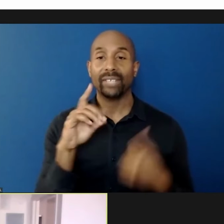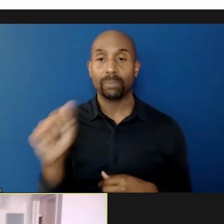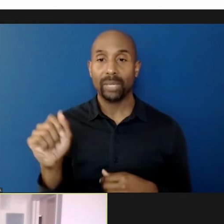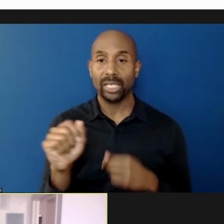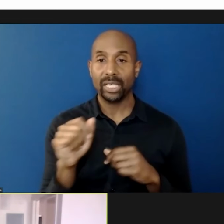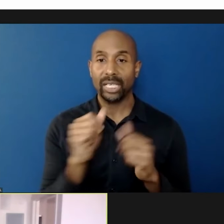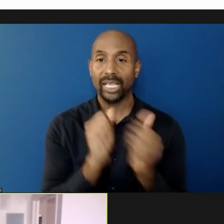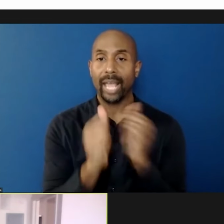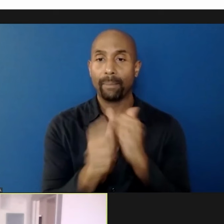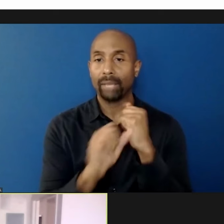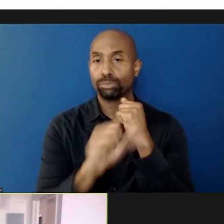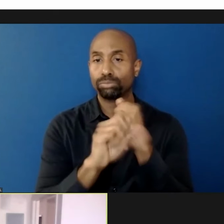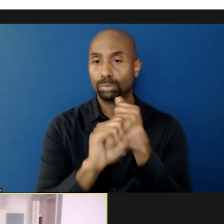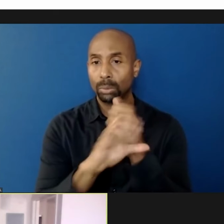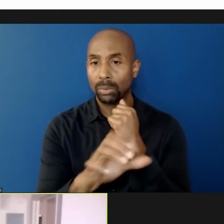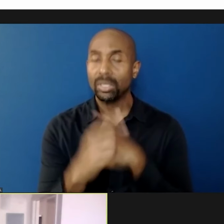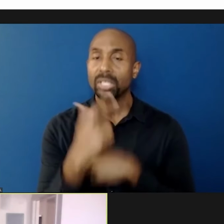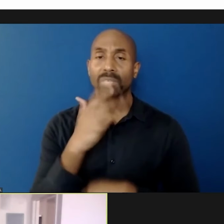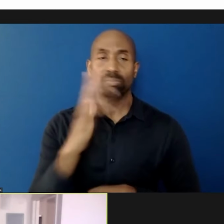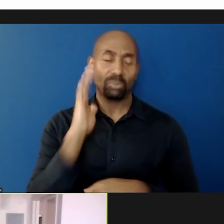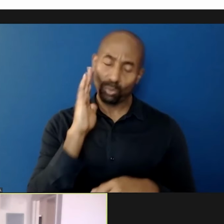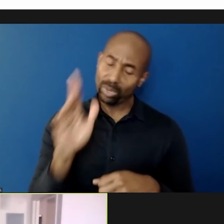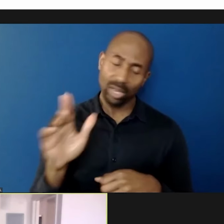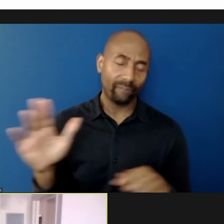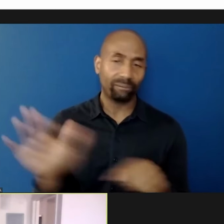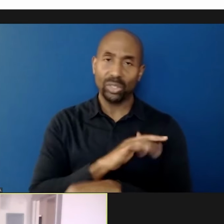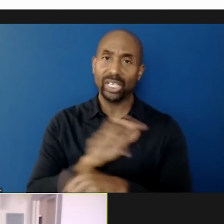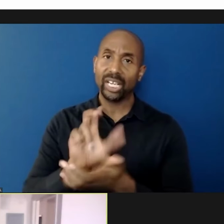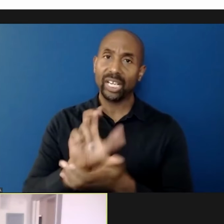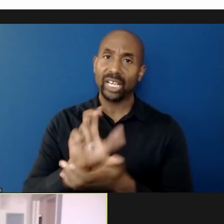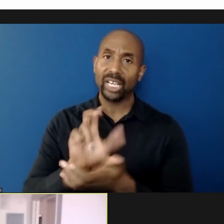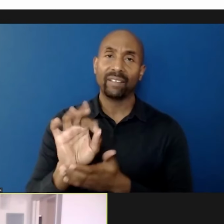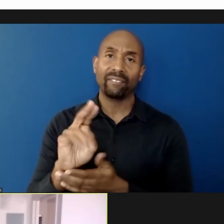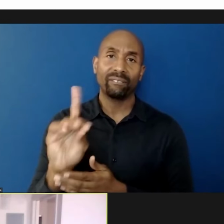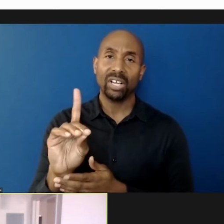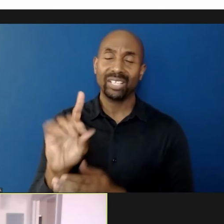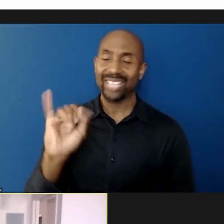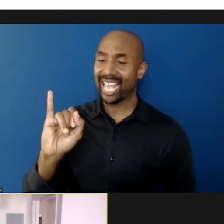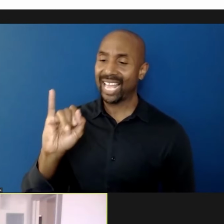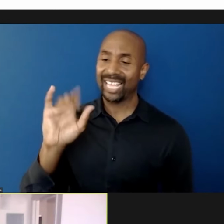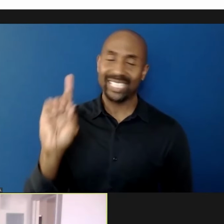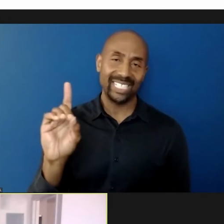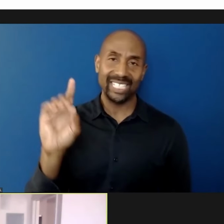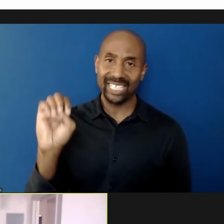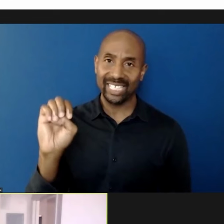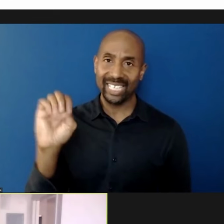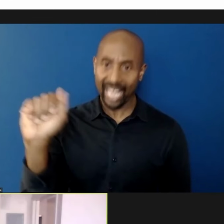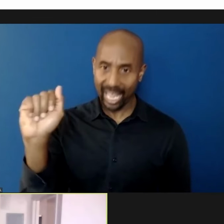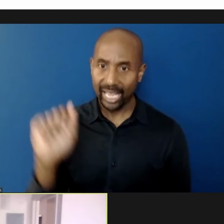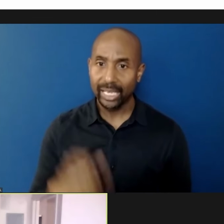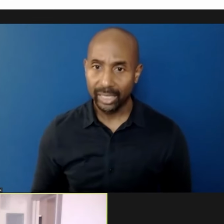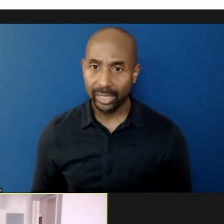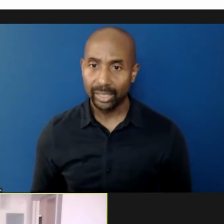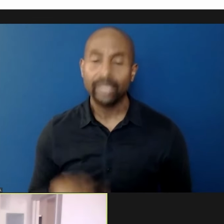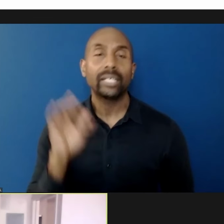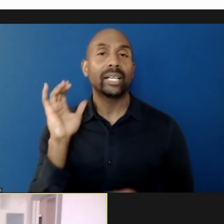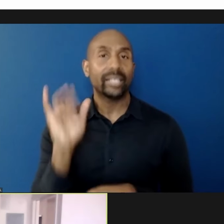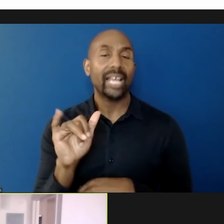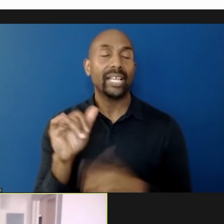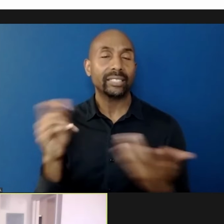when we had Joe Biden ran for President and disability campaign, you know, fully fund